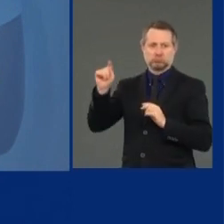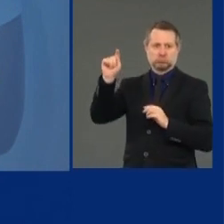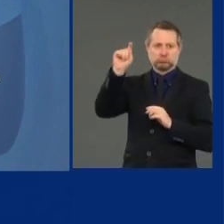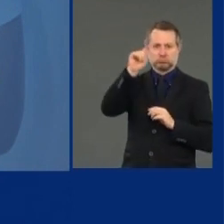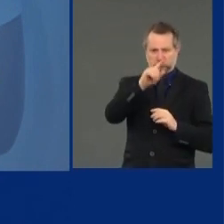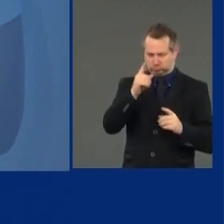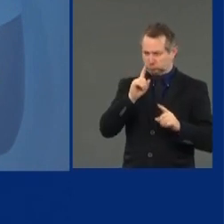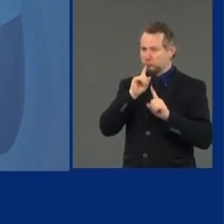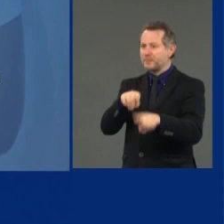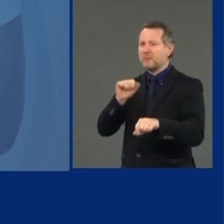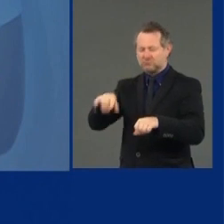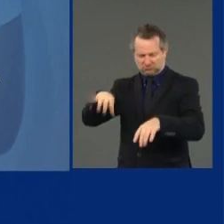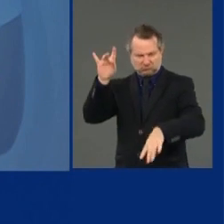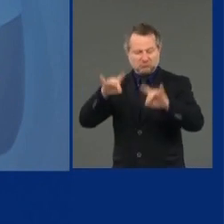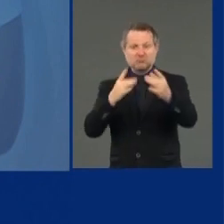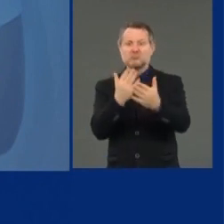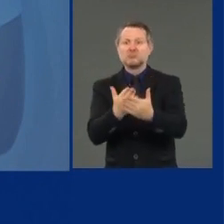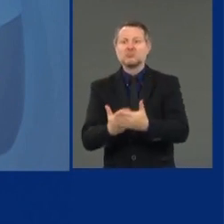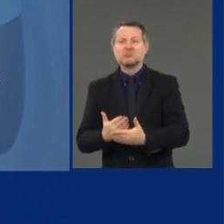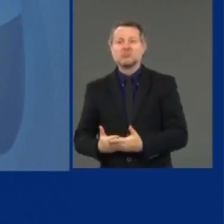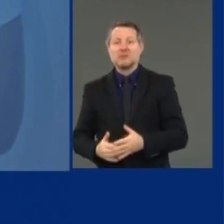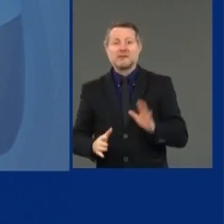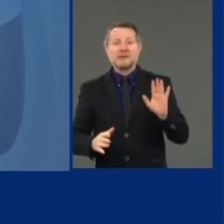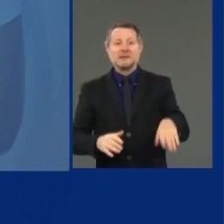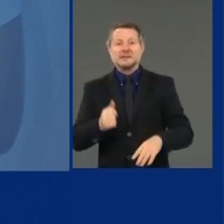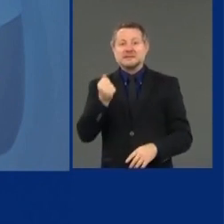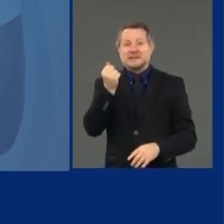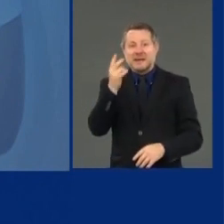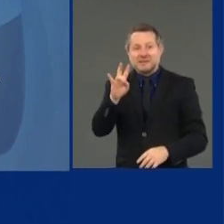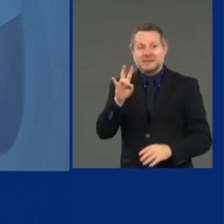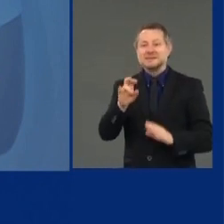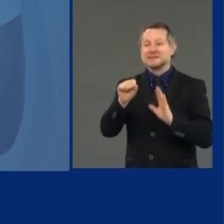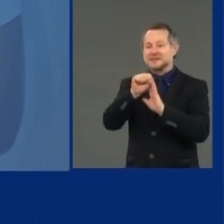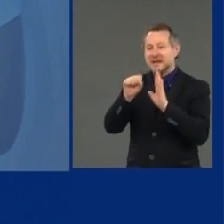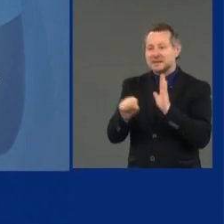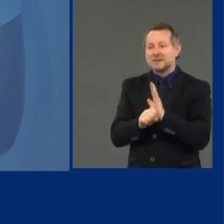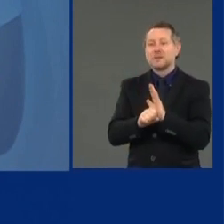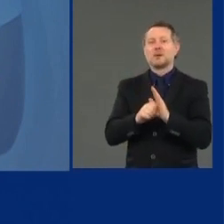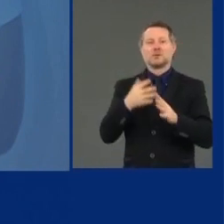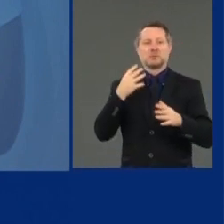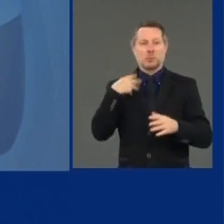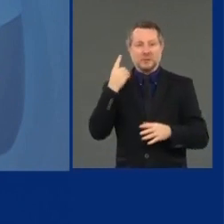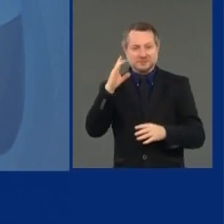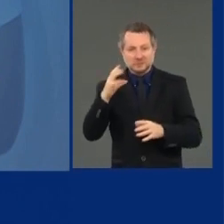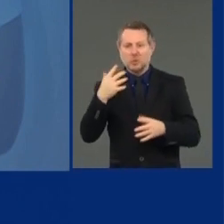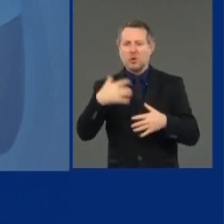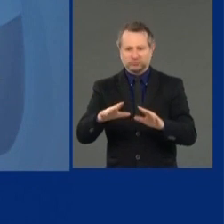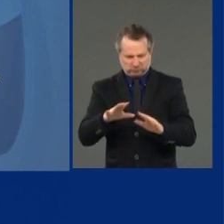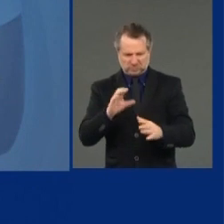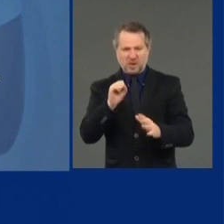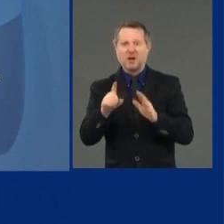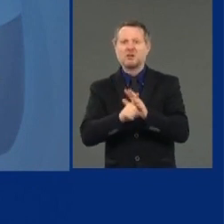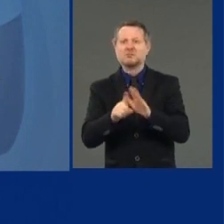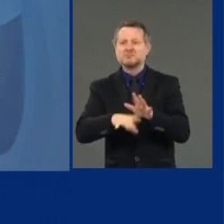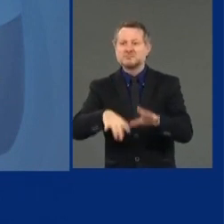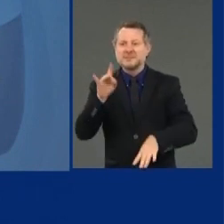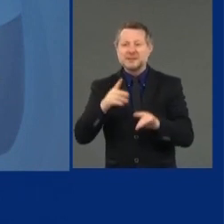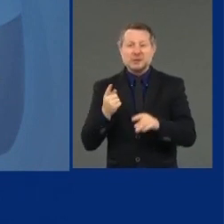LAST THURSDAY THERE WERE SEVEN COUNTRIES THAT ALSO INVESTIGATED AND FOUND CASES. THERE WERE 17 STATES THAT FOUND CASES.